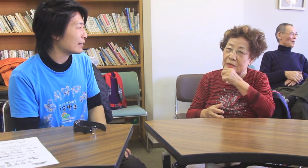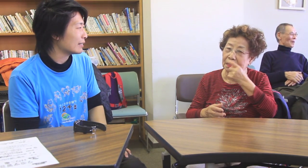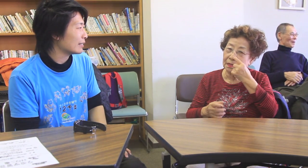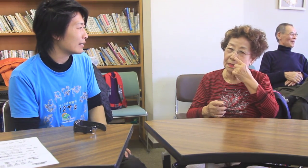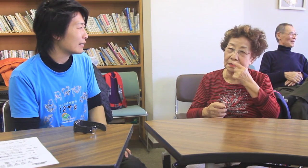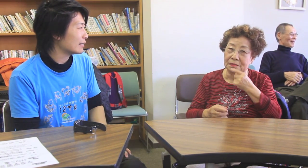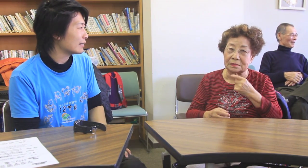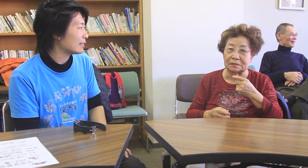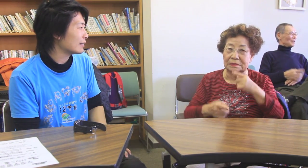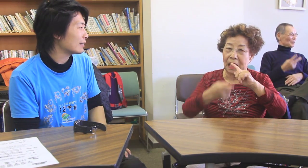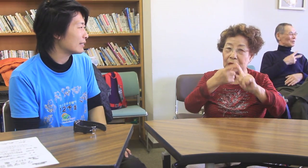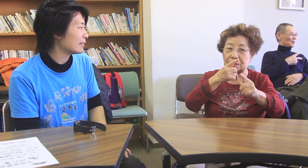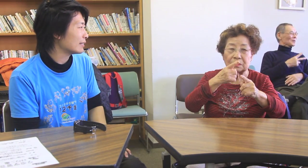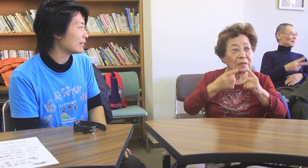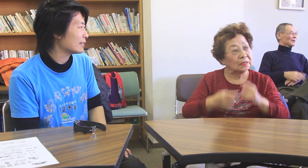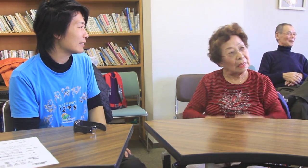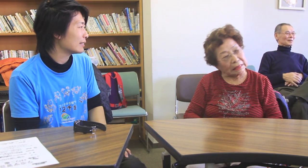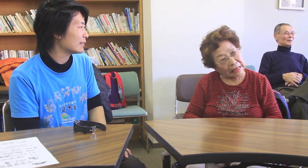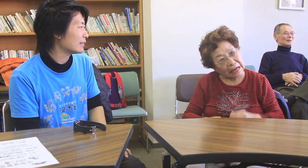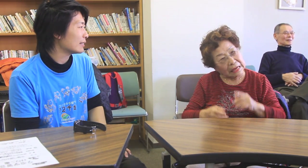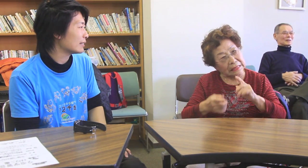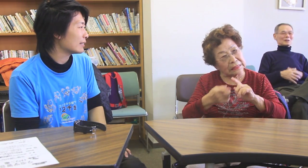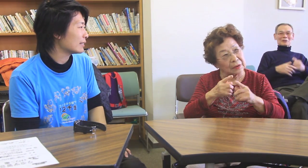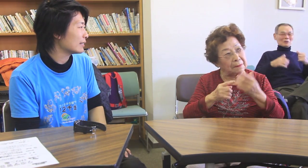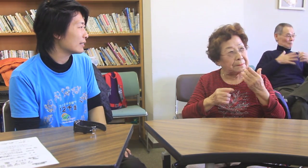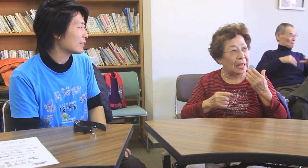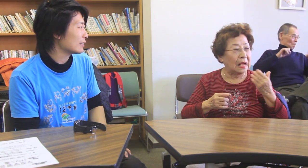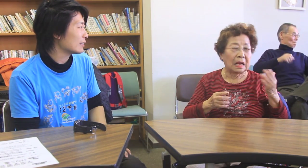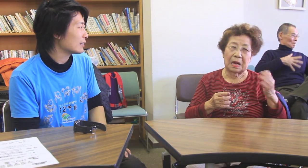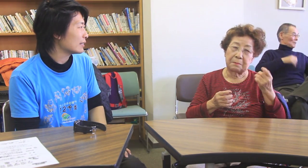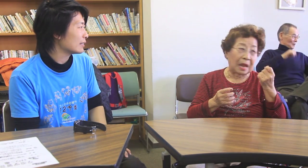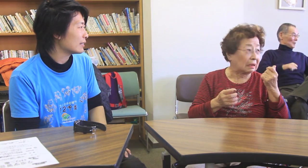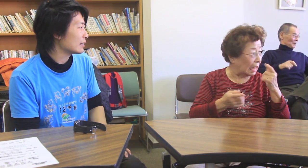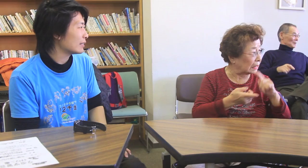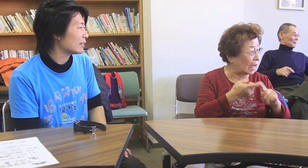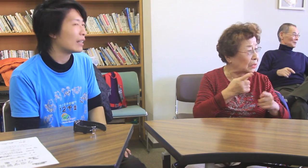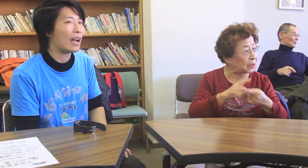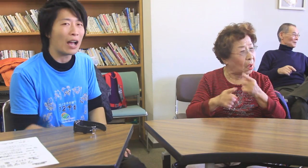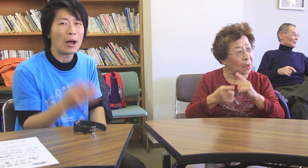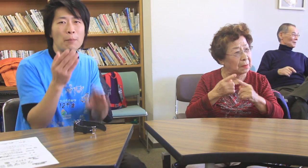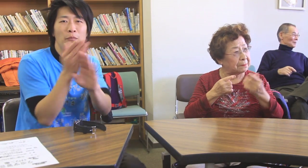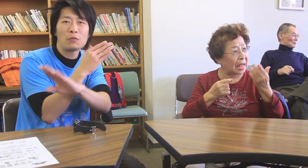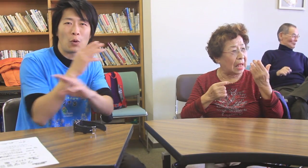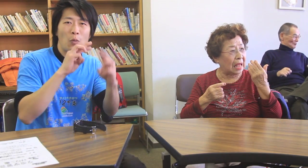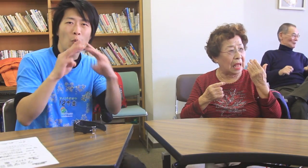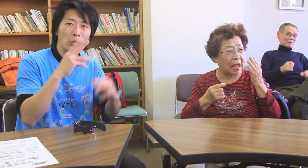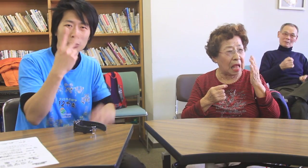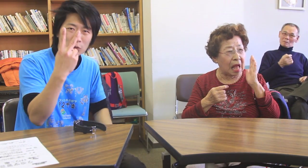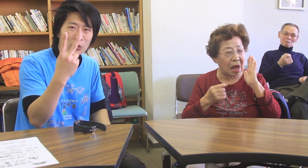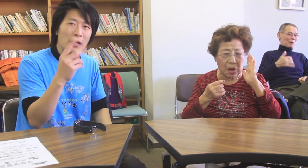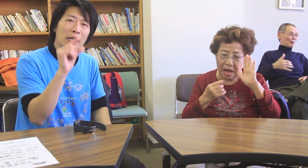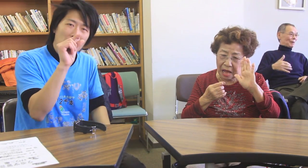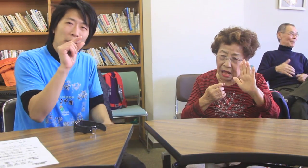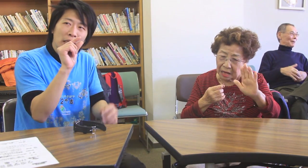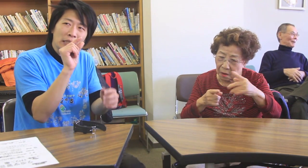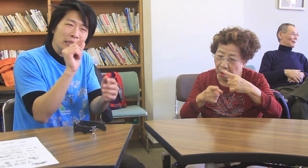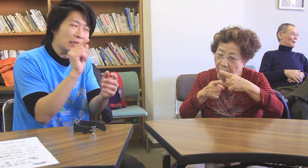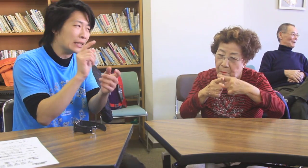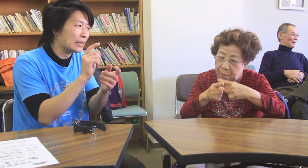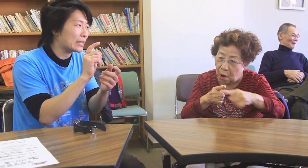There were skirts. I think before the war there were some skirts. After the war, Western clothing became more popular.